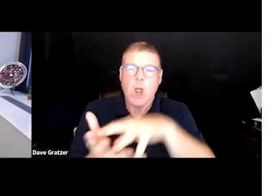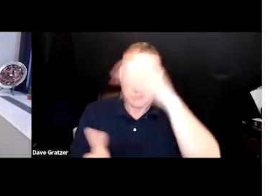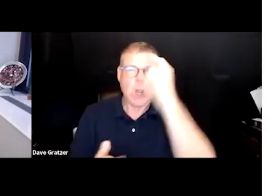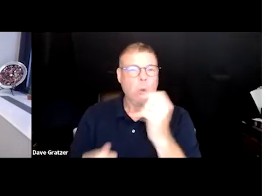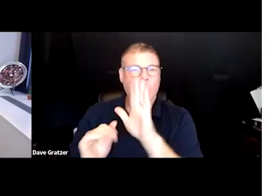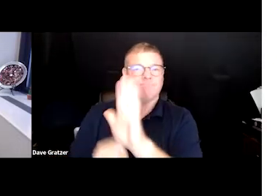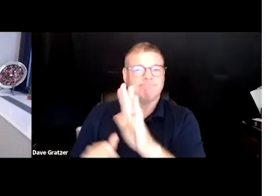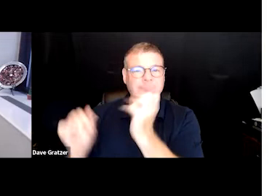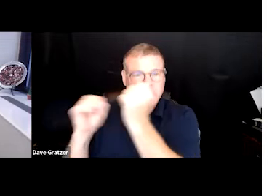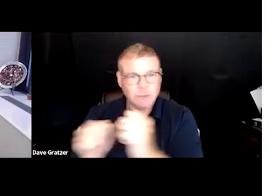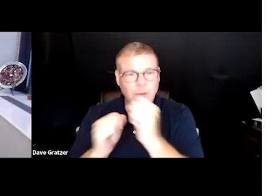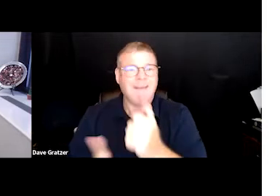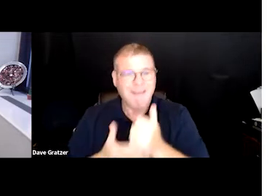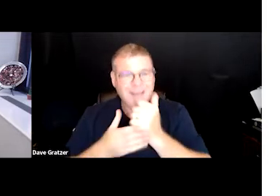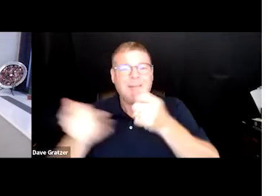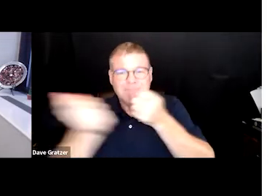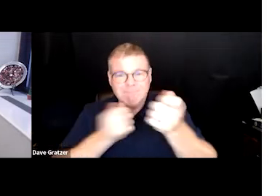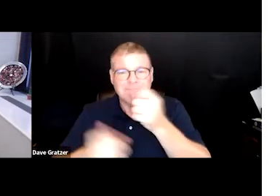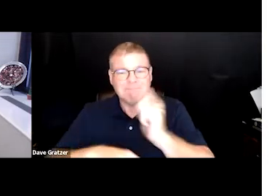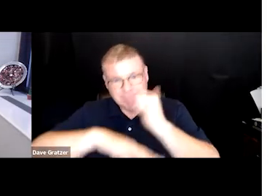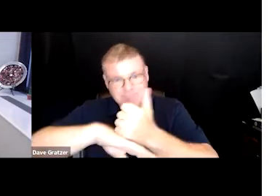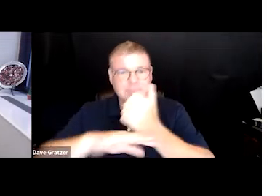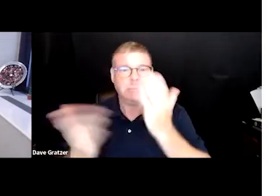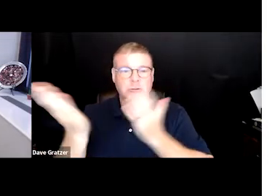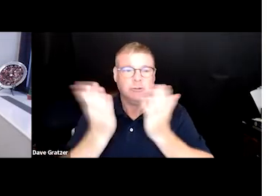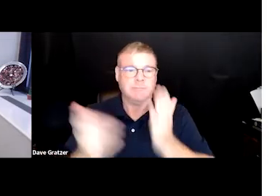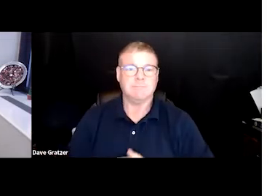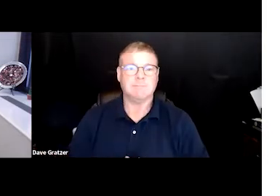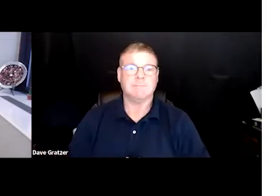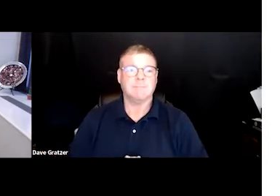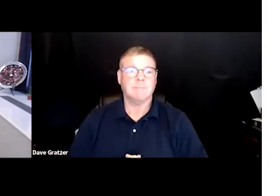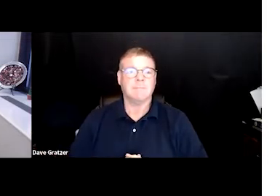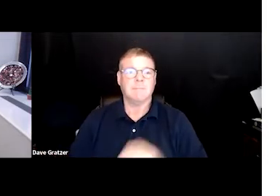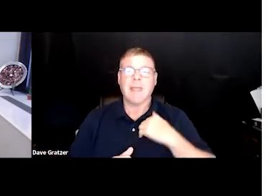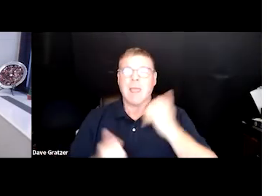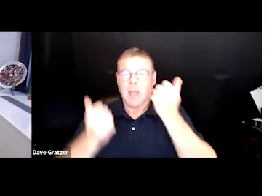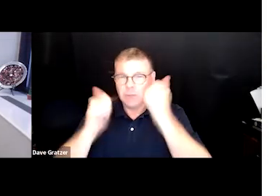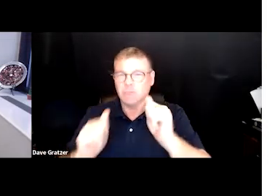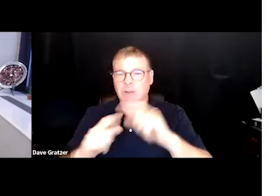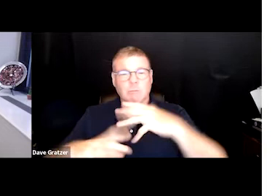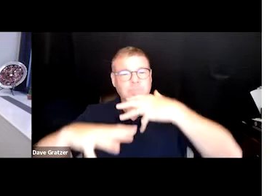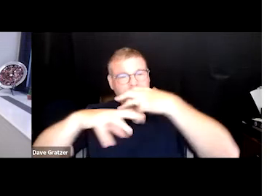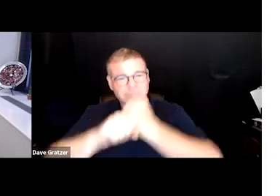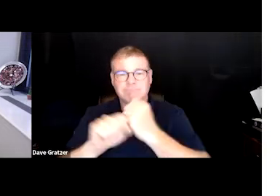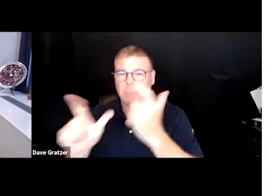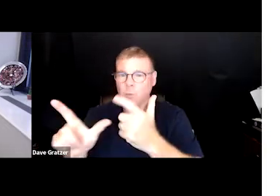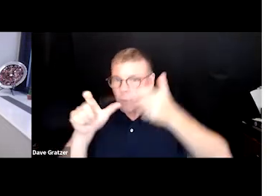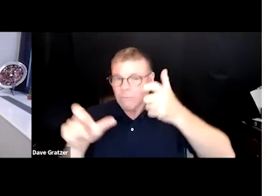have facilitated implementation of these services as well. And I'll try to cover this very quickly. But we essentially identified